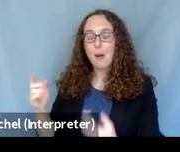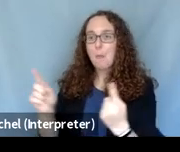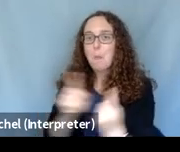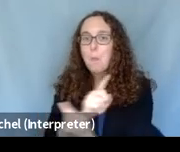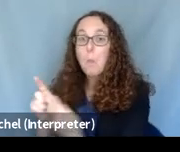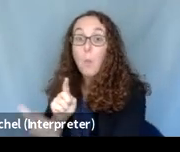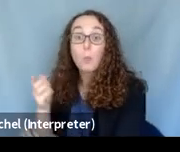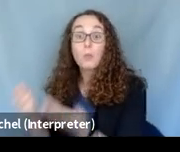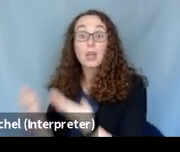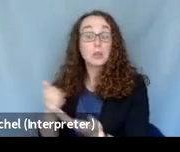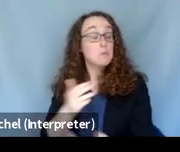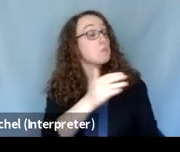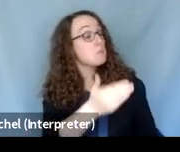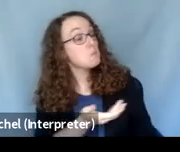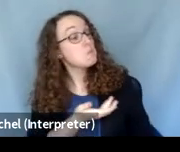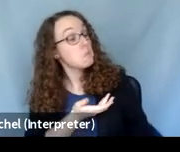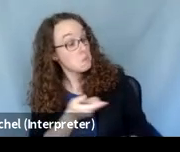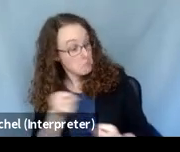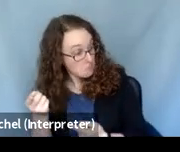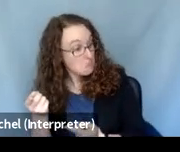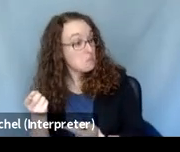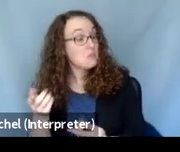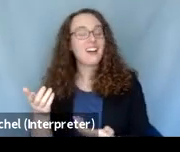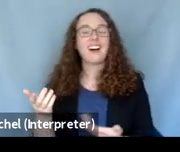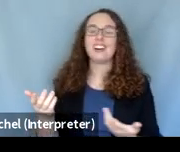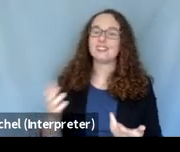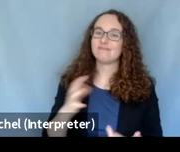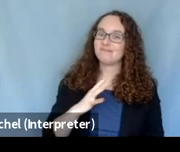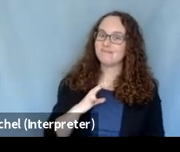doors to your future career. Another thing preparing you for your future